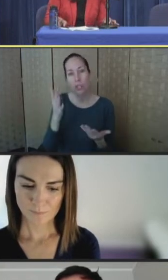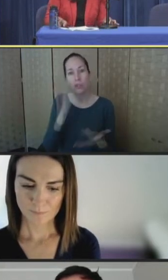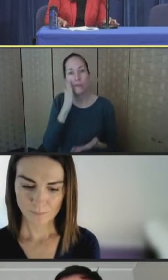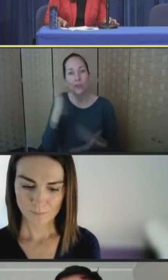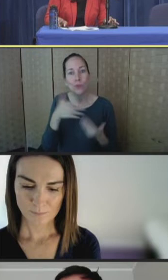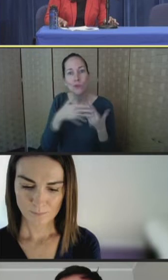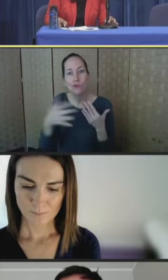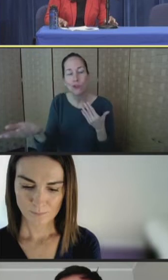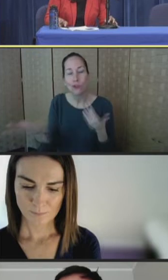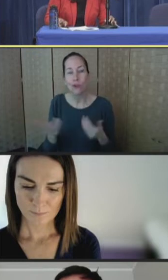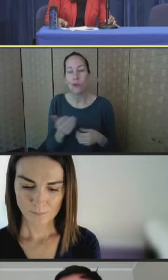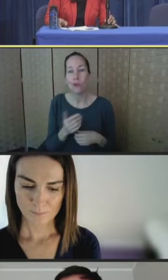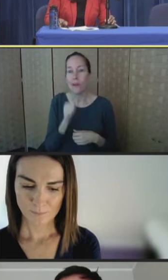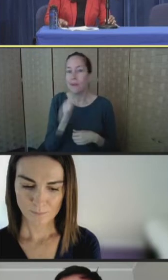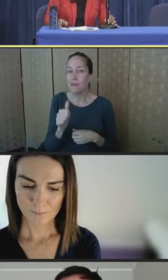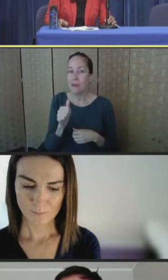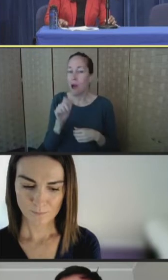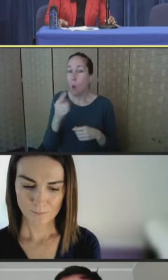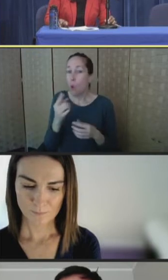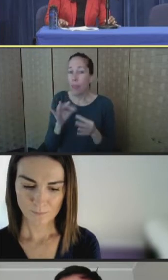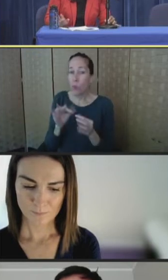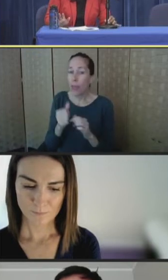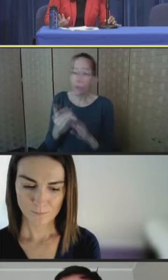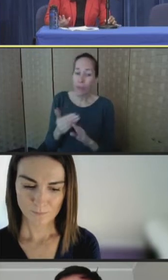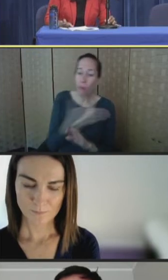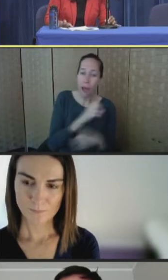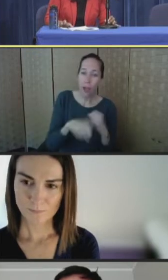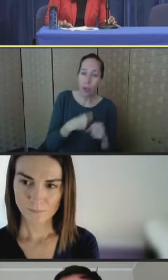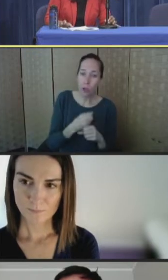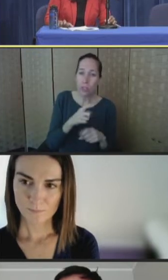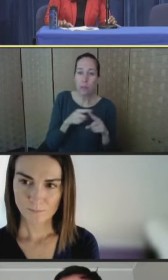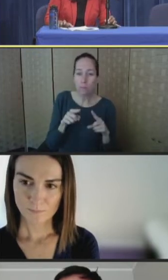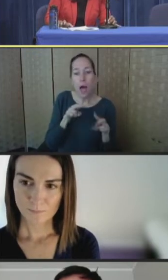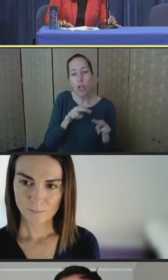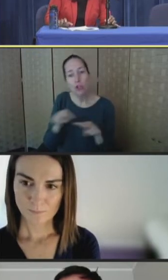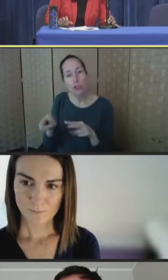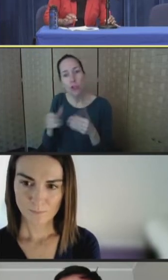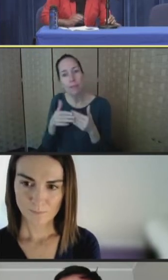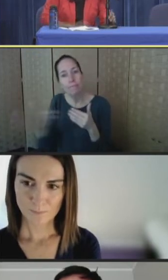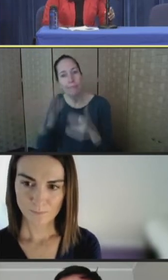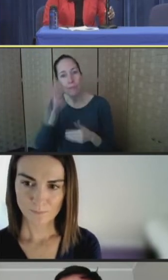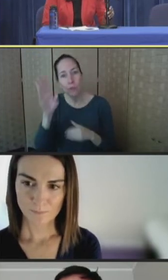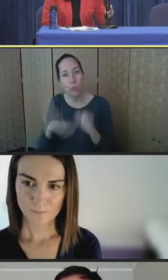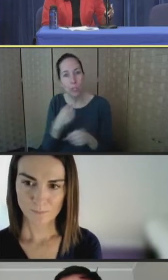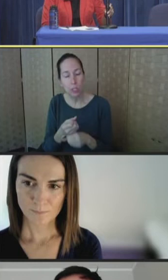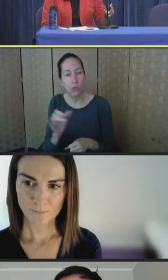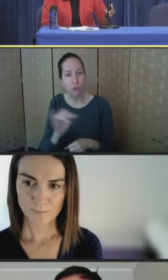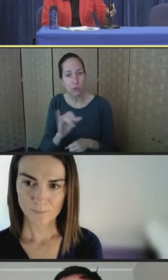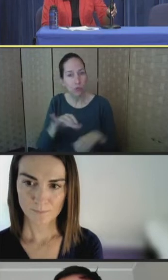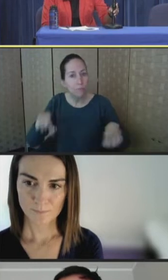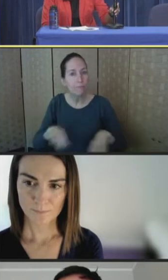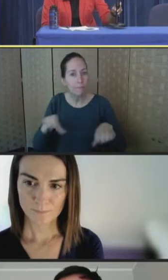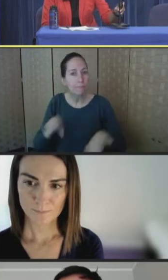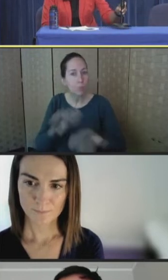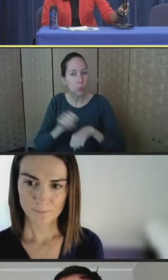I think it's really important and it is something that we're actively working on. Robert Hopkins: Rob Schecter.